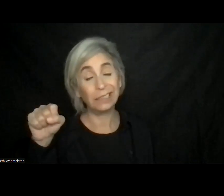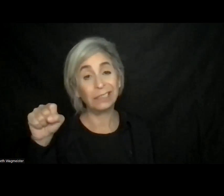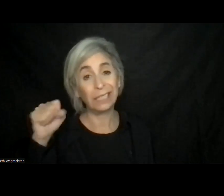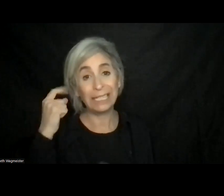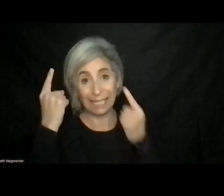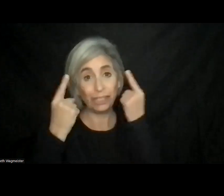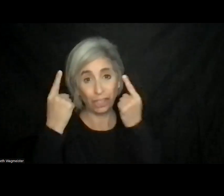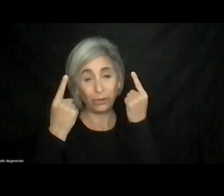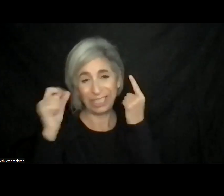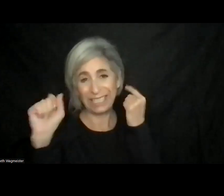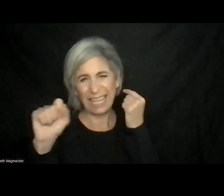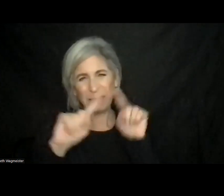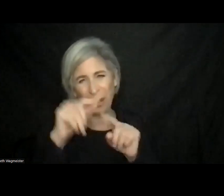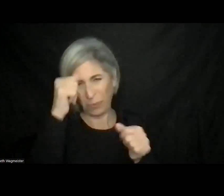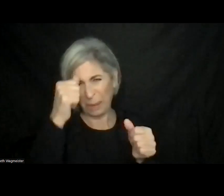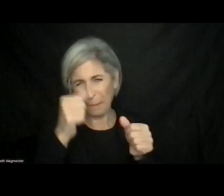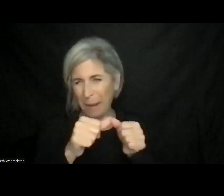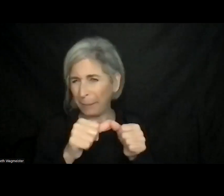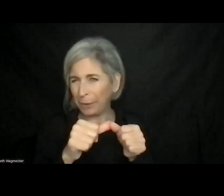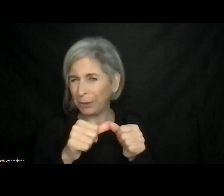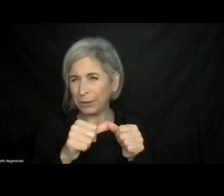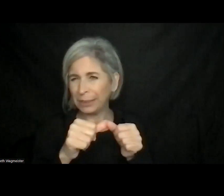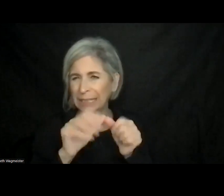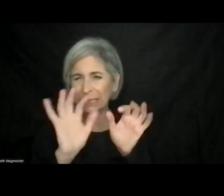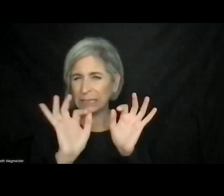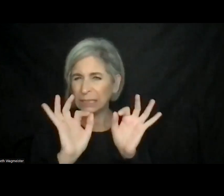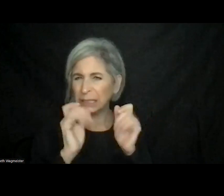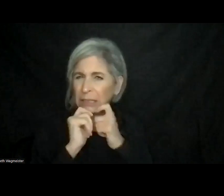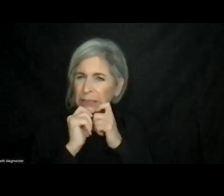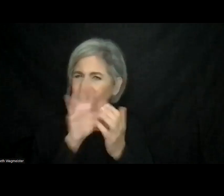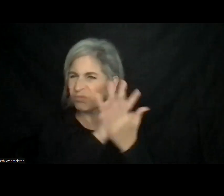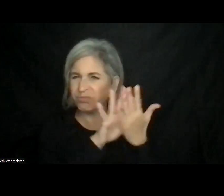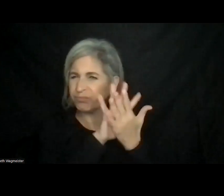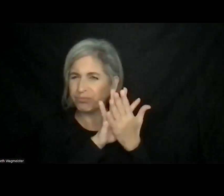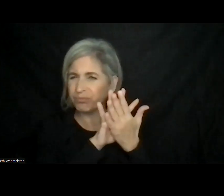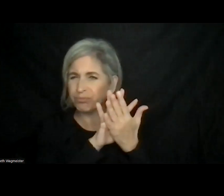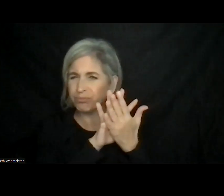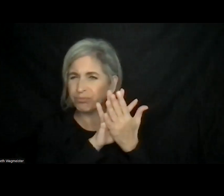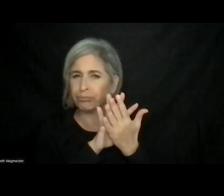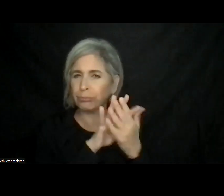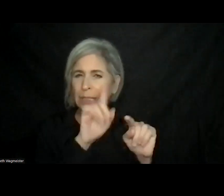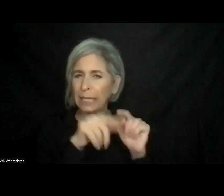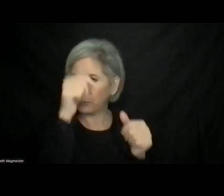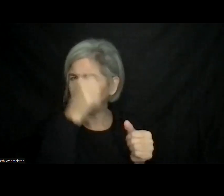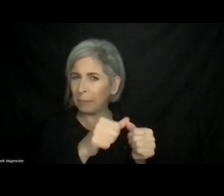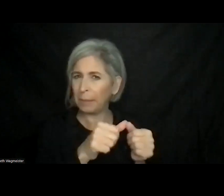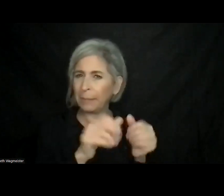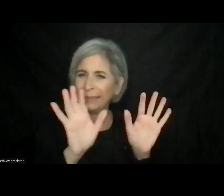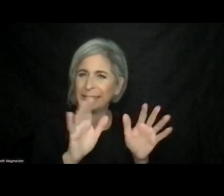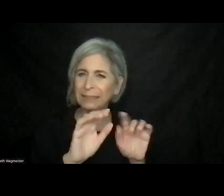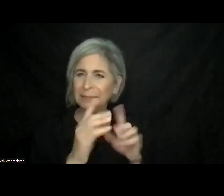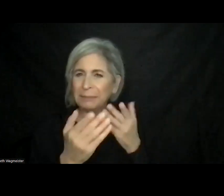But I don't remember if exactly in this subclause or maybe in another section, I don't remember now.